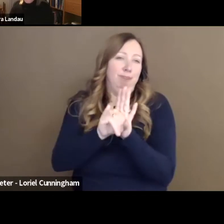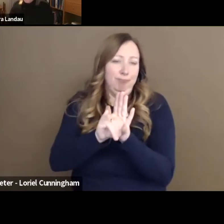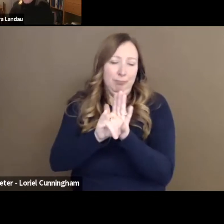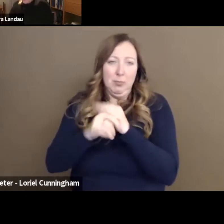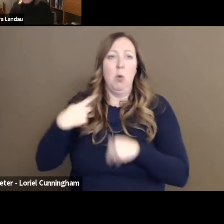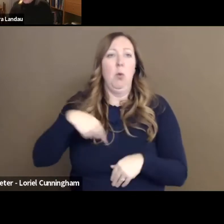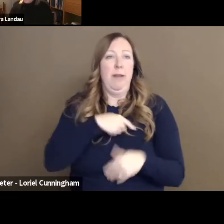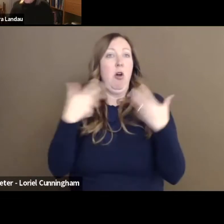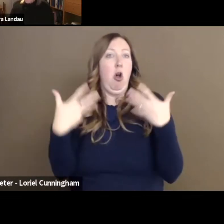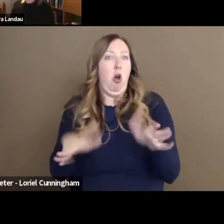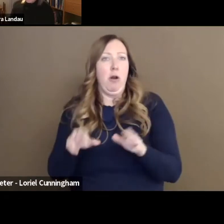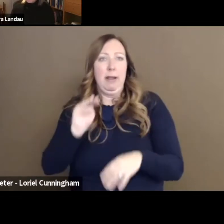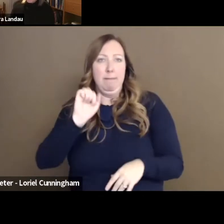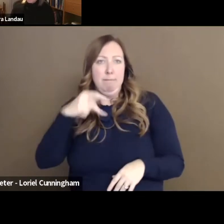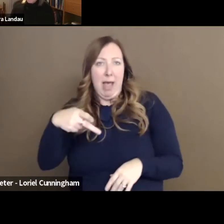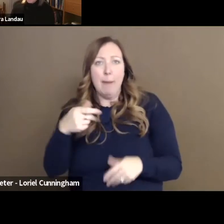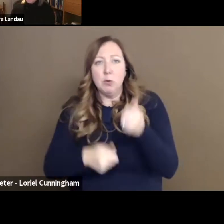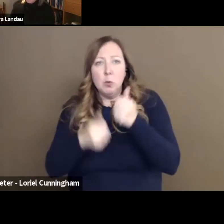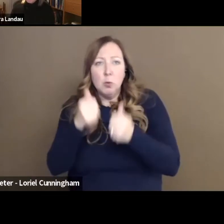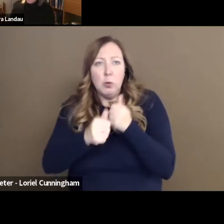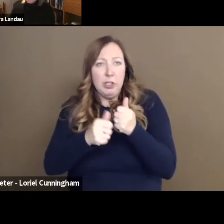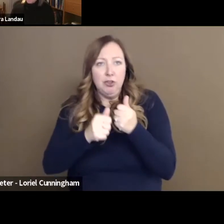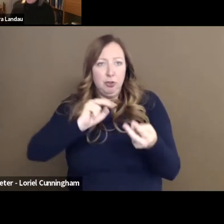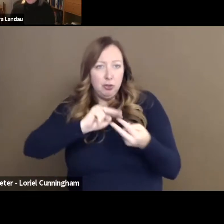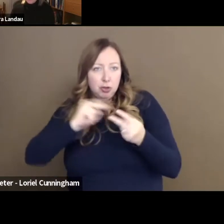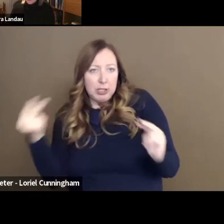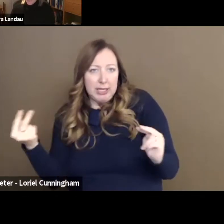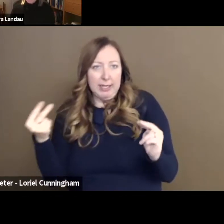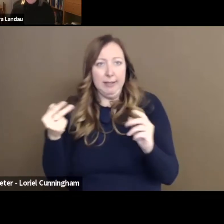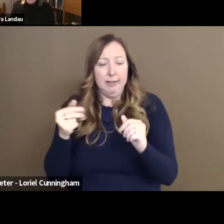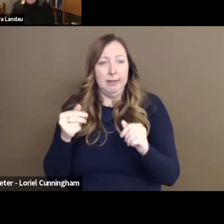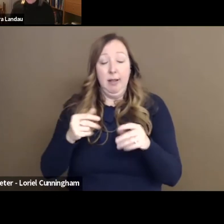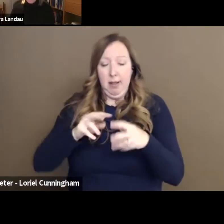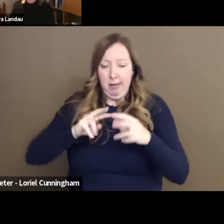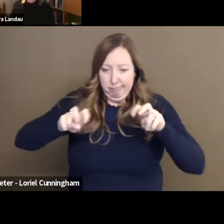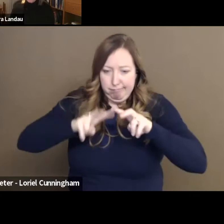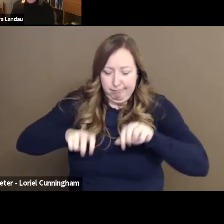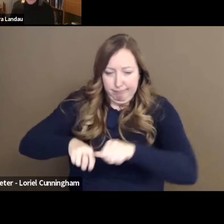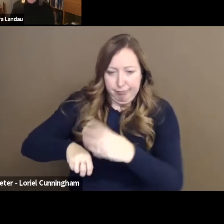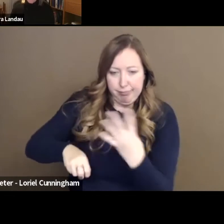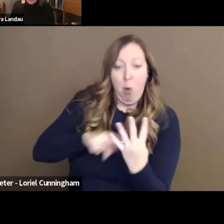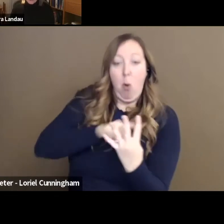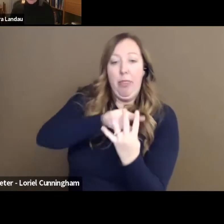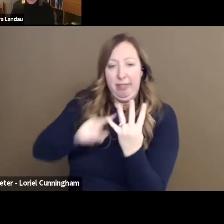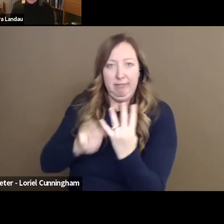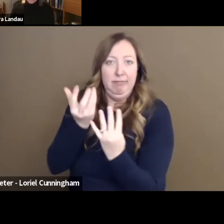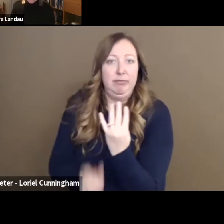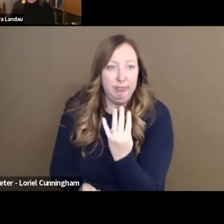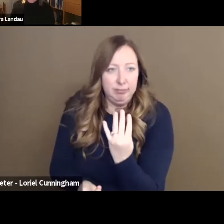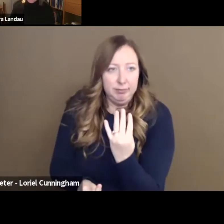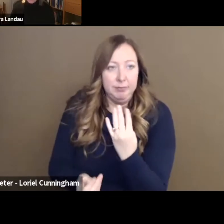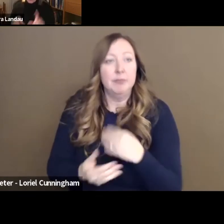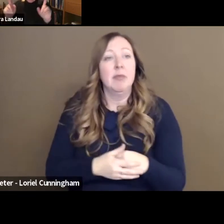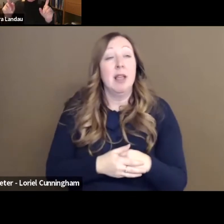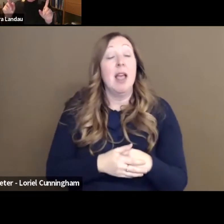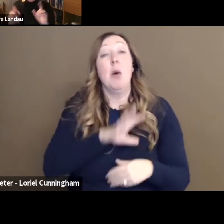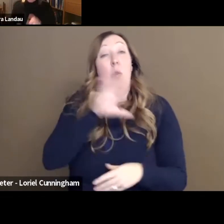fortunately the mouse uh chromosome five represents exactly those those same